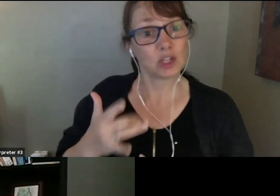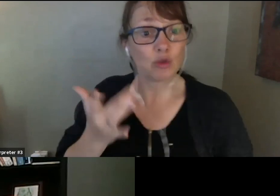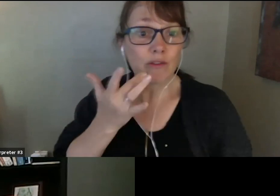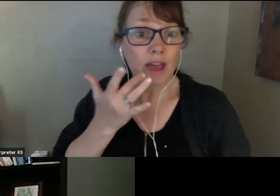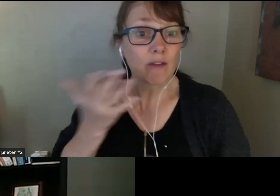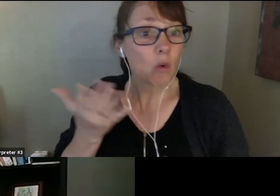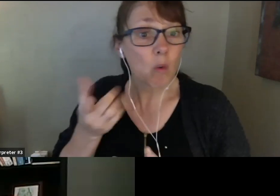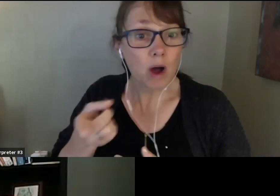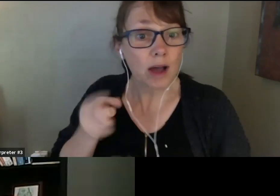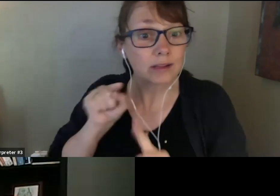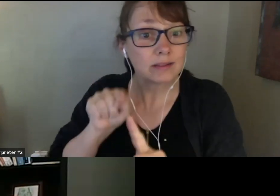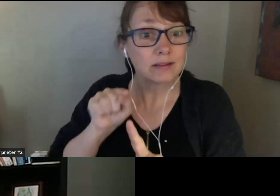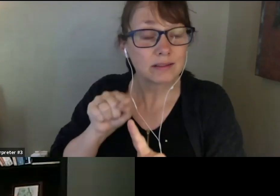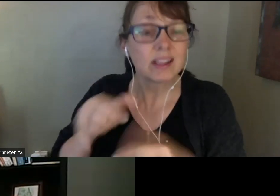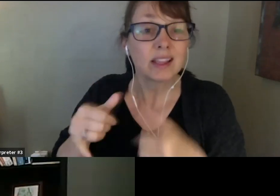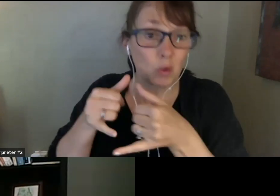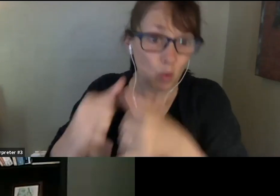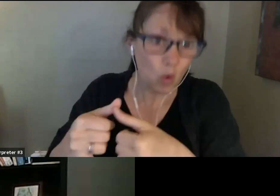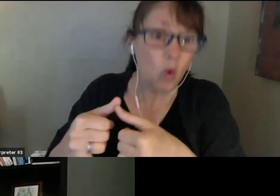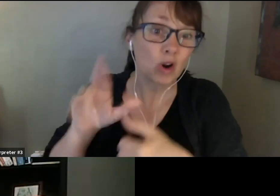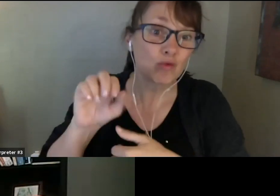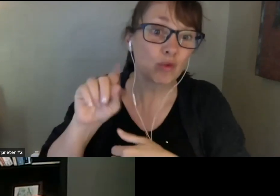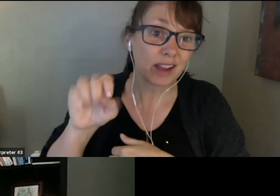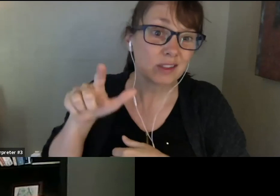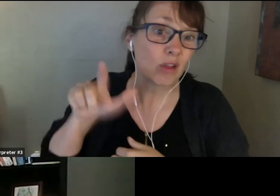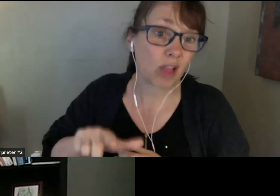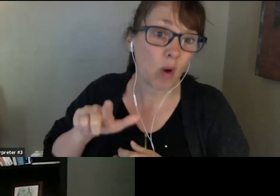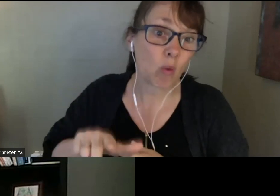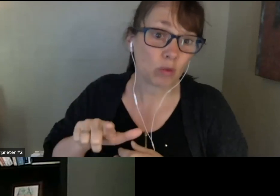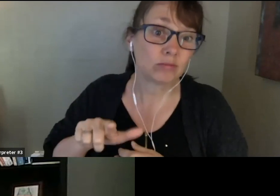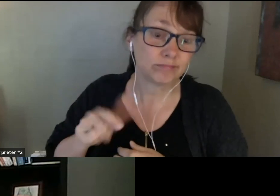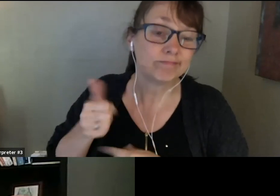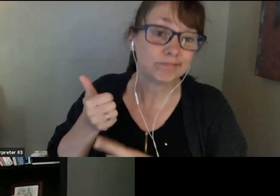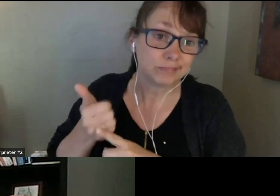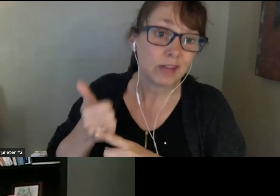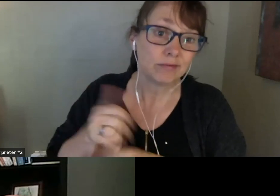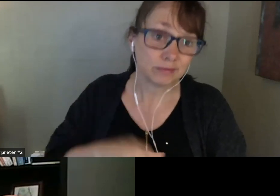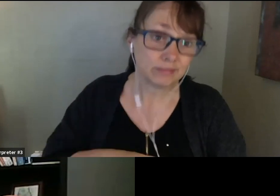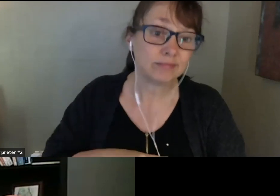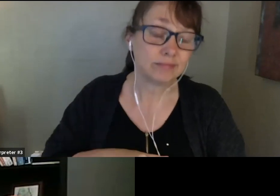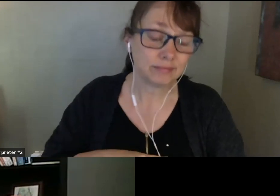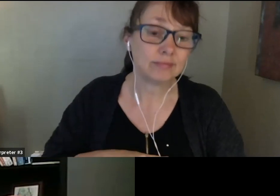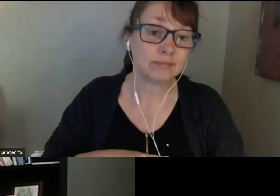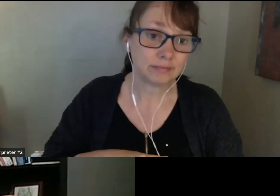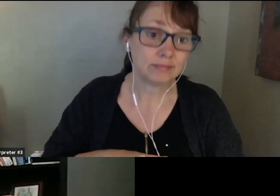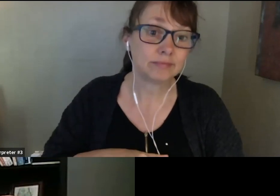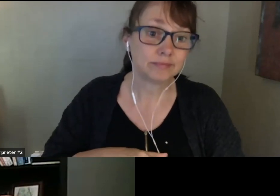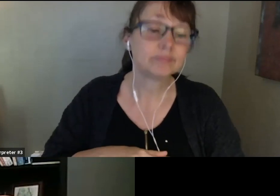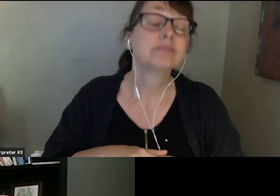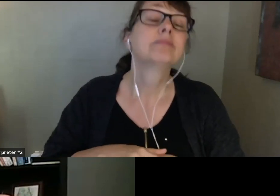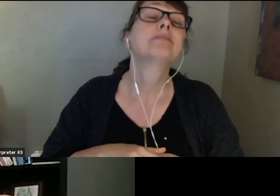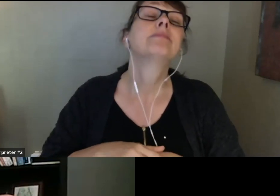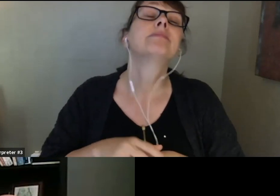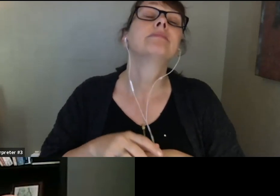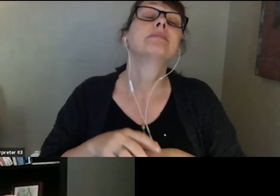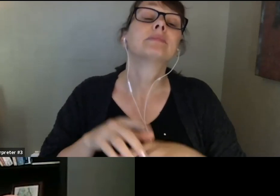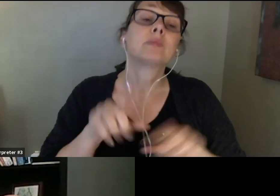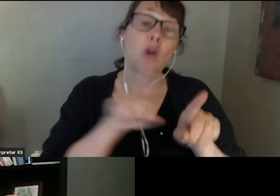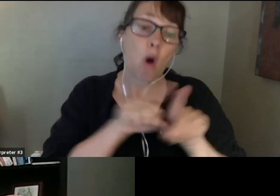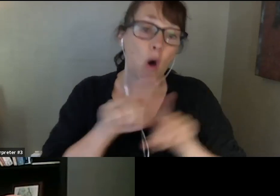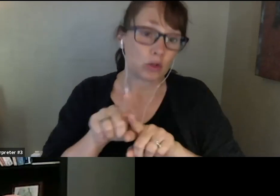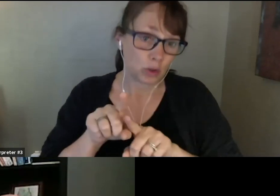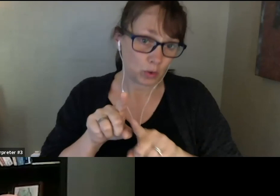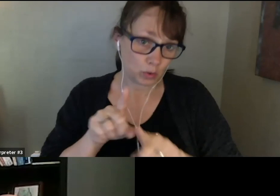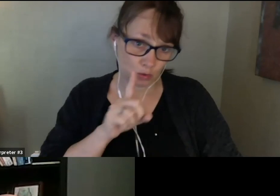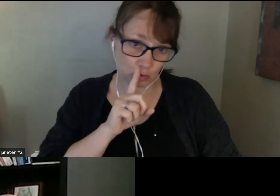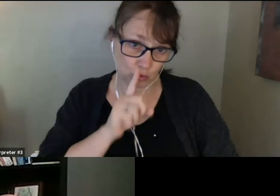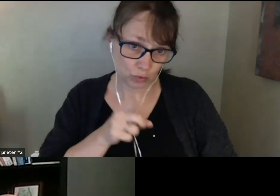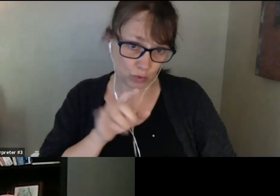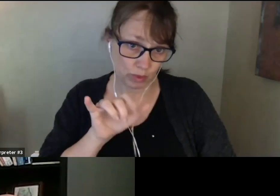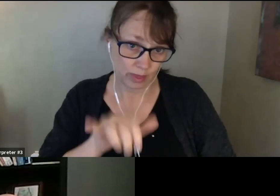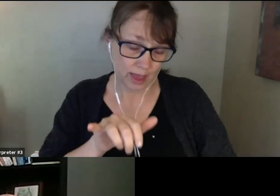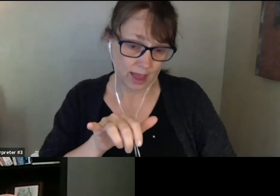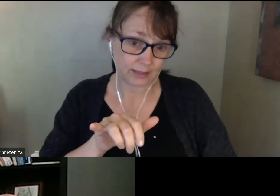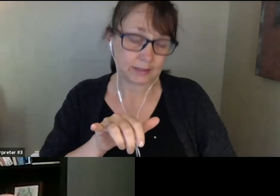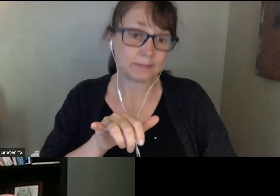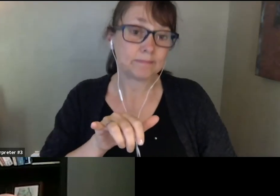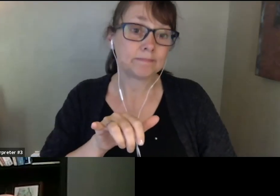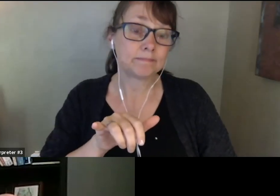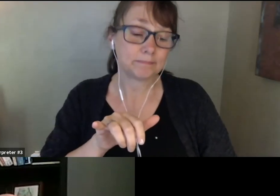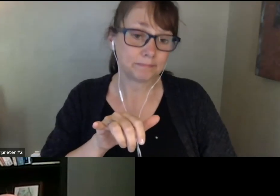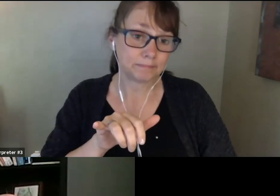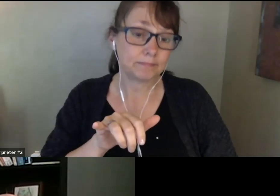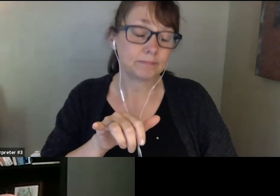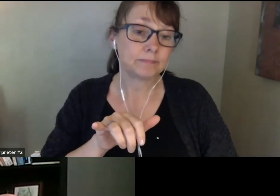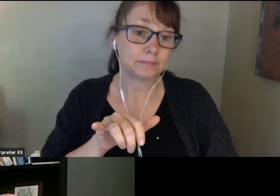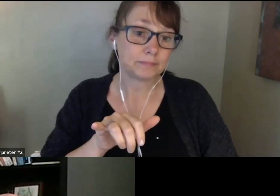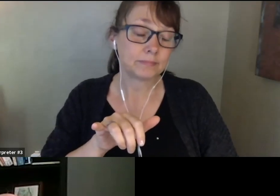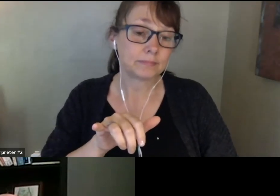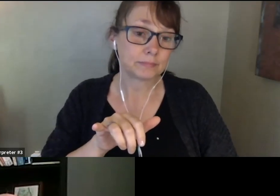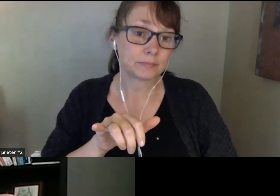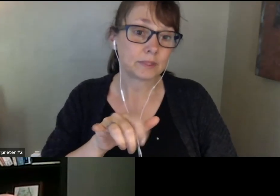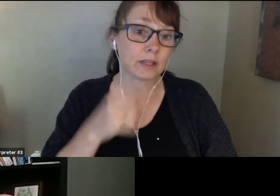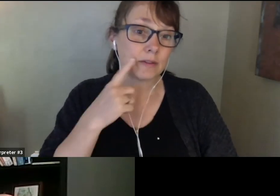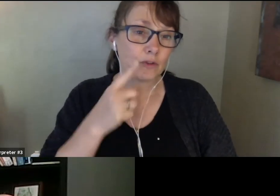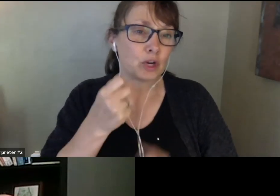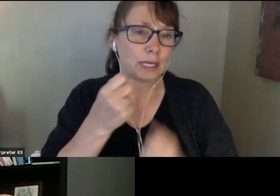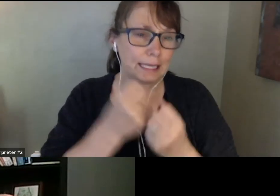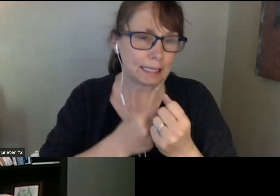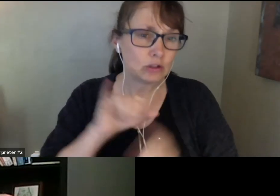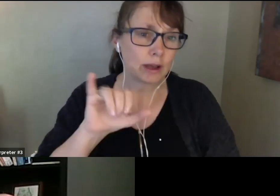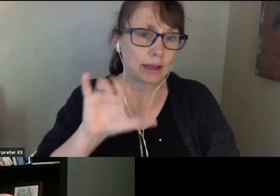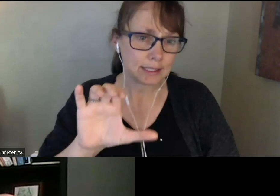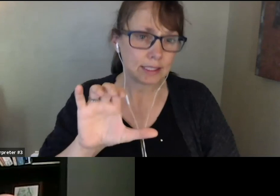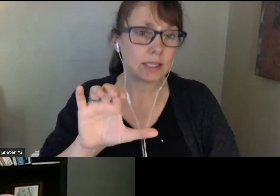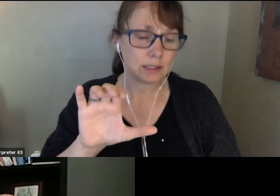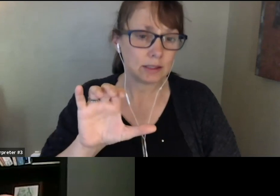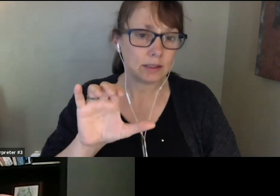where award rates are lower. It’s also true that each IC has its own